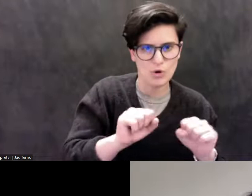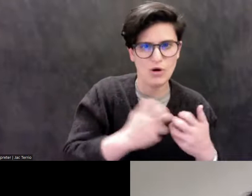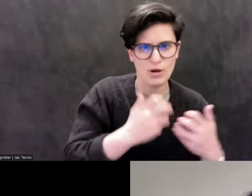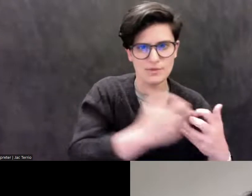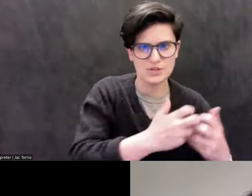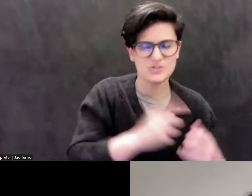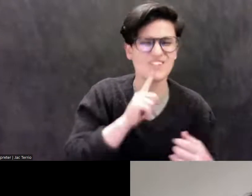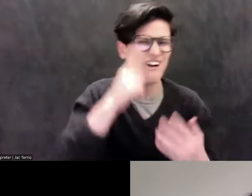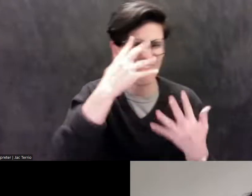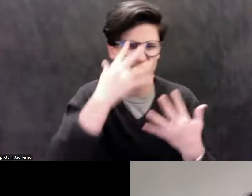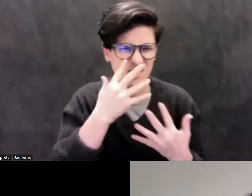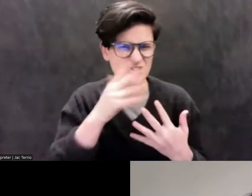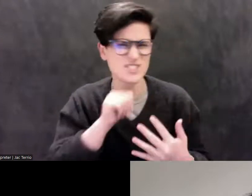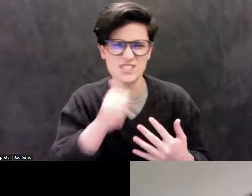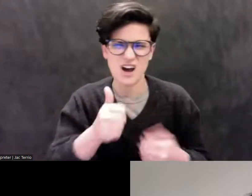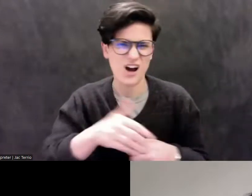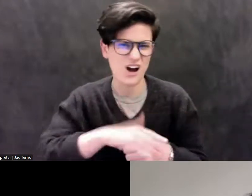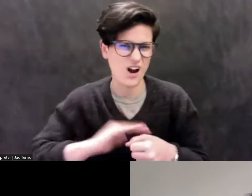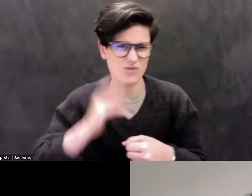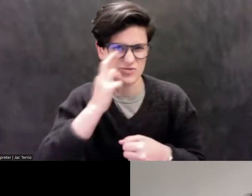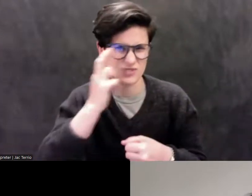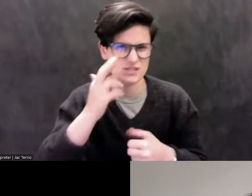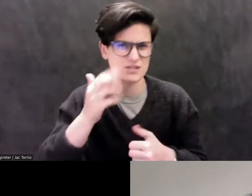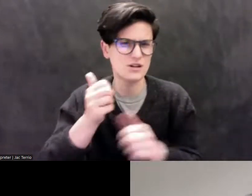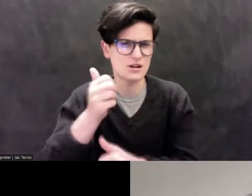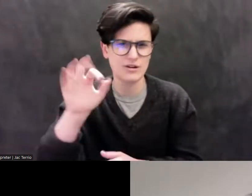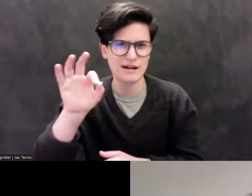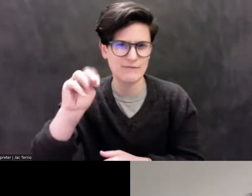reason under Fmla or Connecticut paid leave so